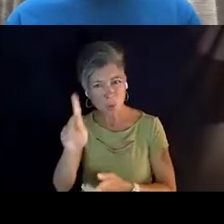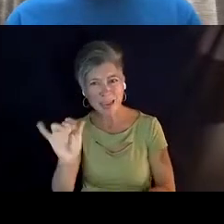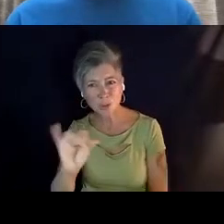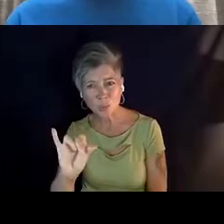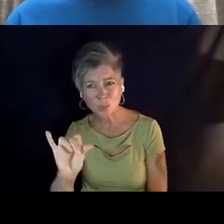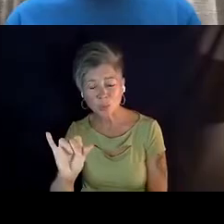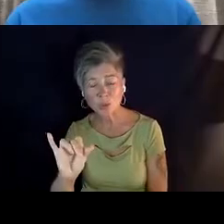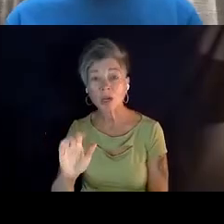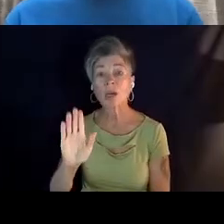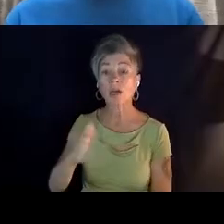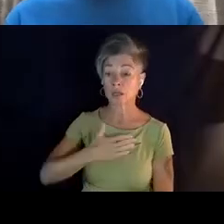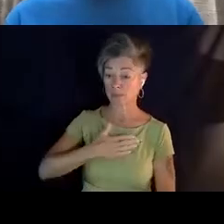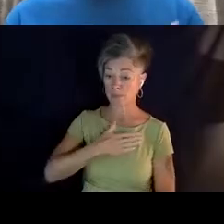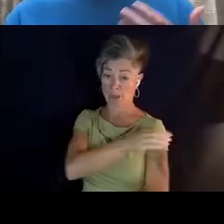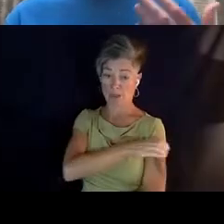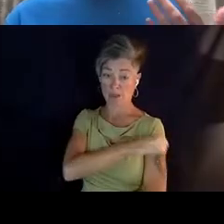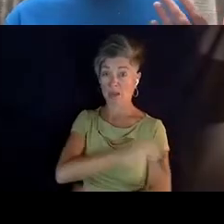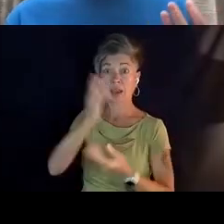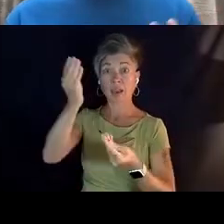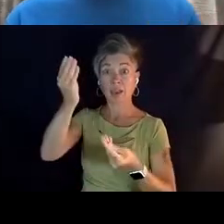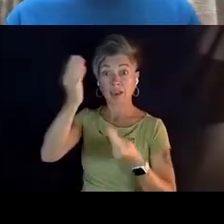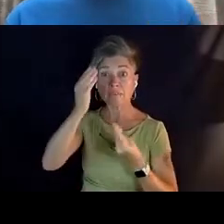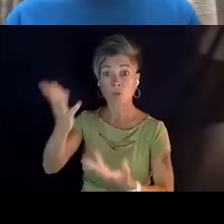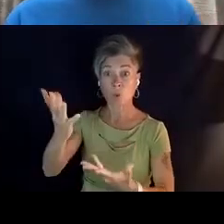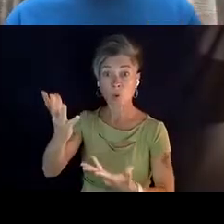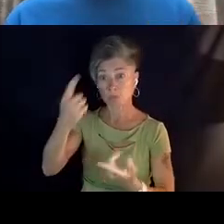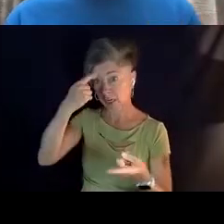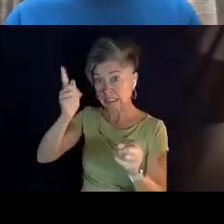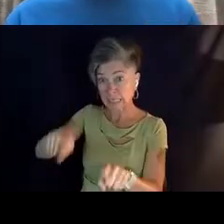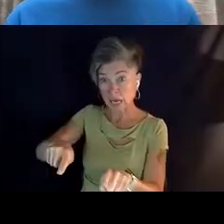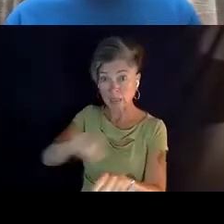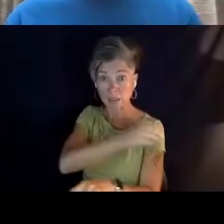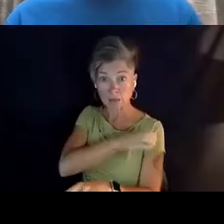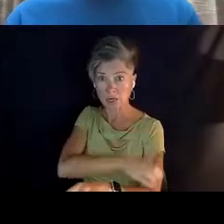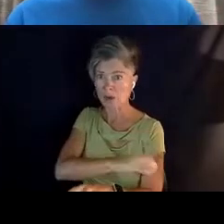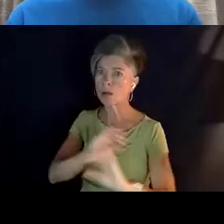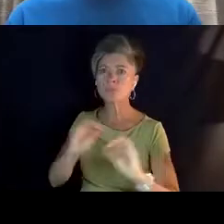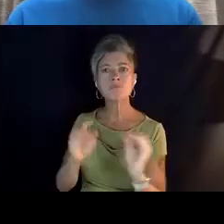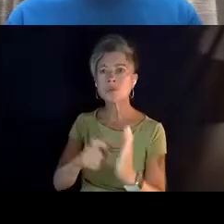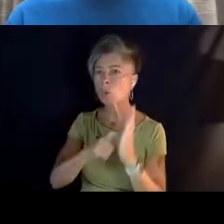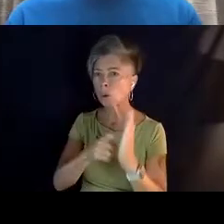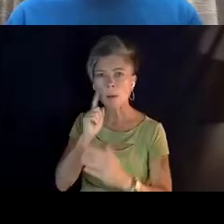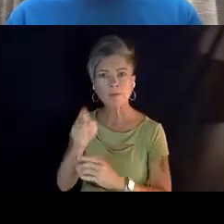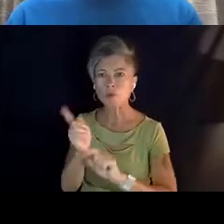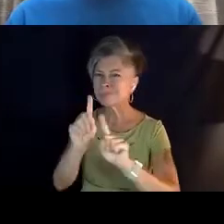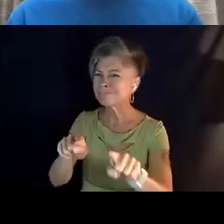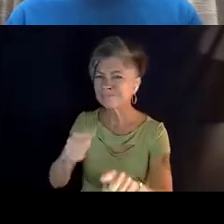that I work at, really there's no requirement to have seen a mental health provider. So I don't know if that's something